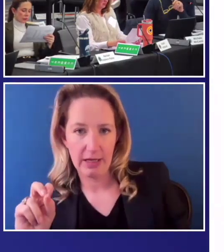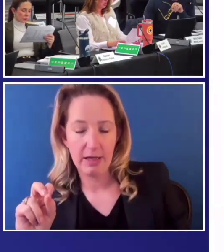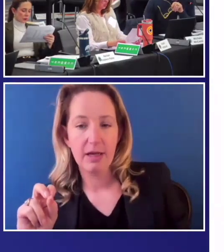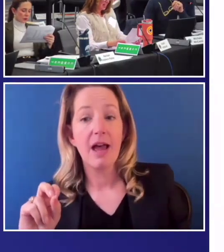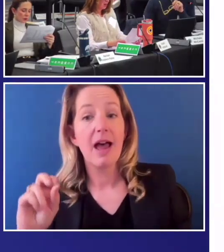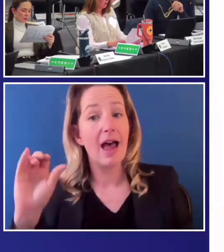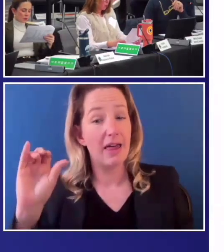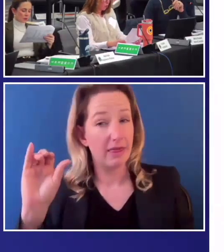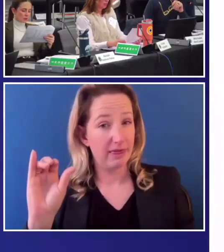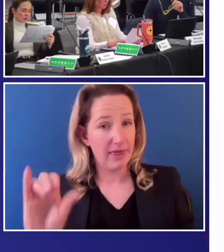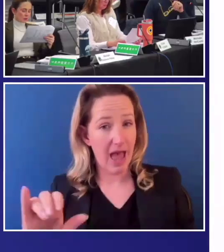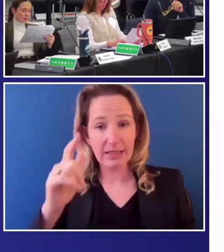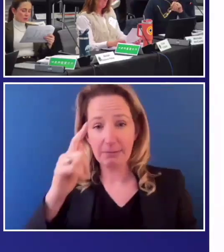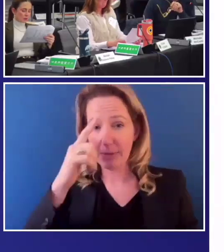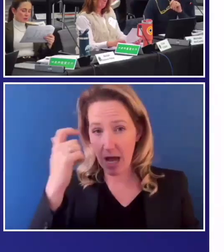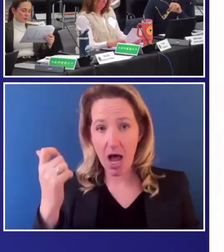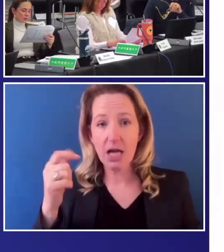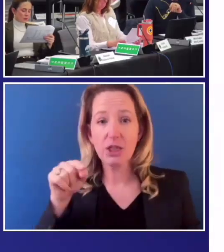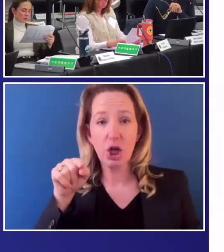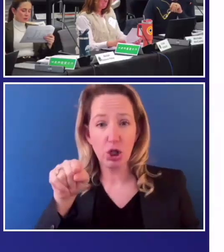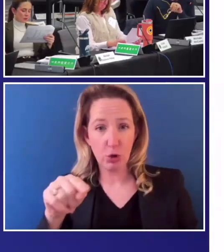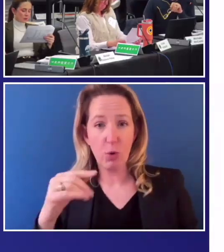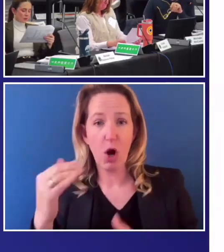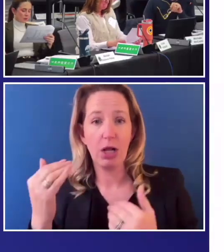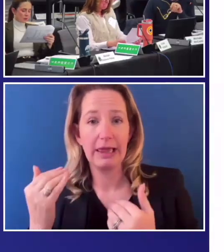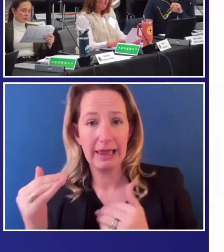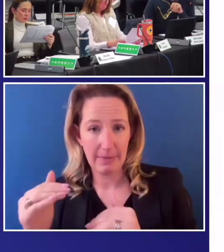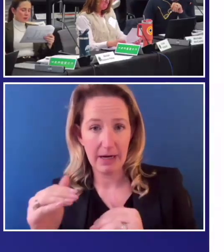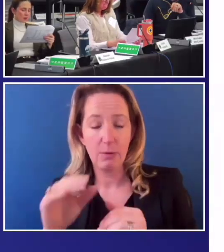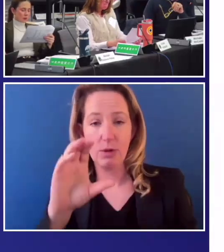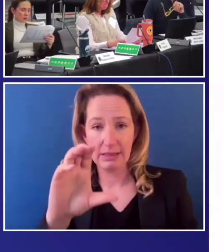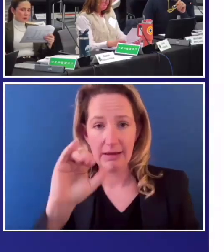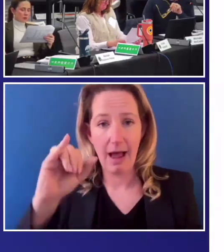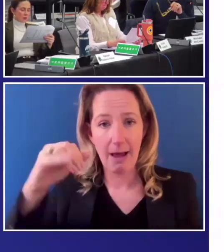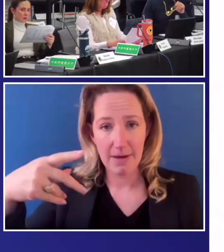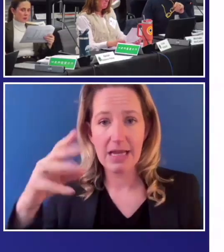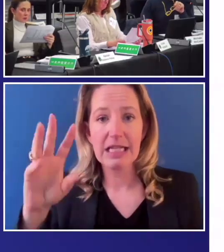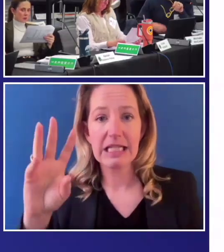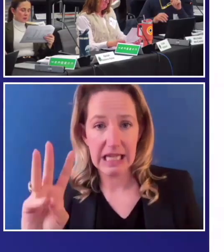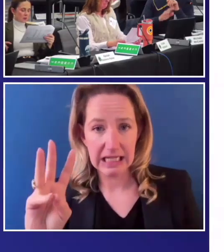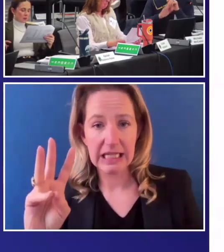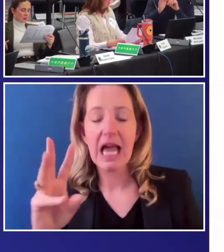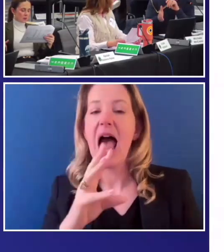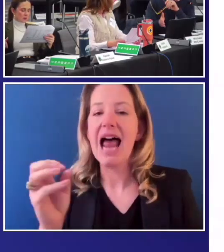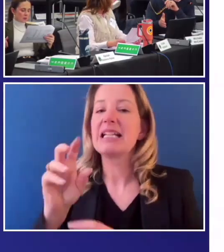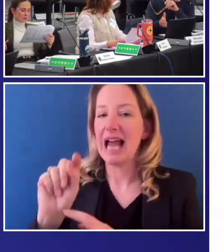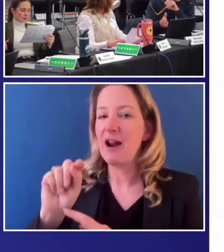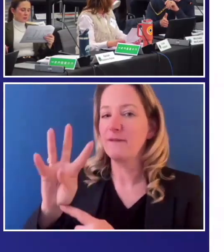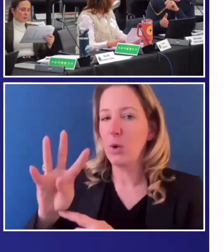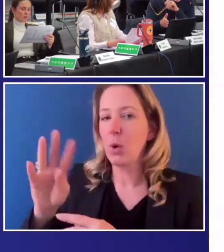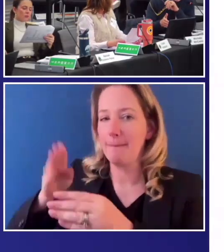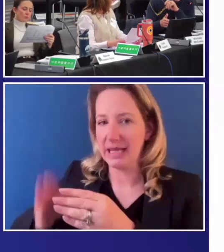by the CIP six. And Title IV completers. And Title IV completers. So they've graduated from the program,